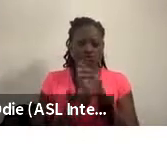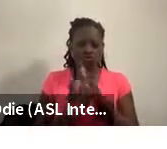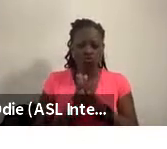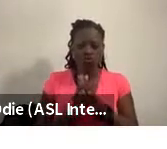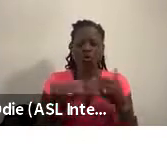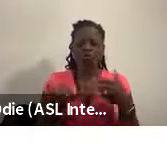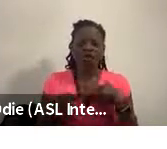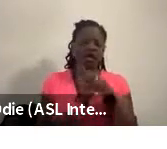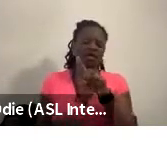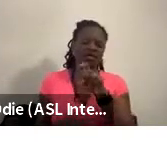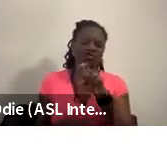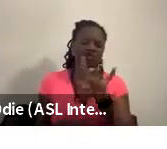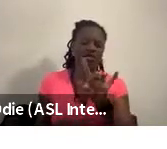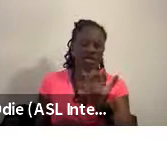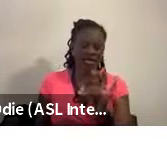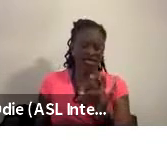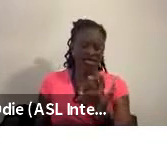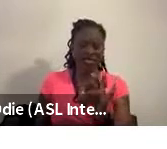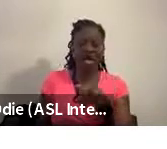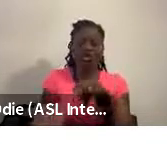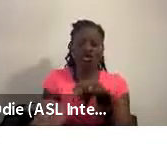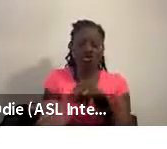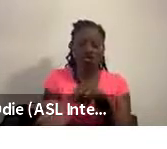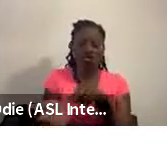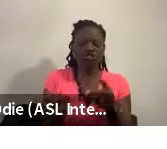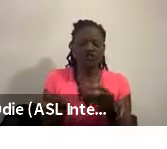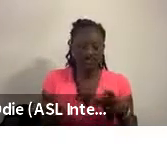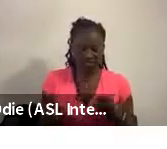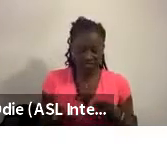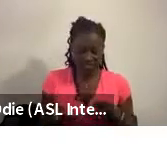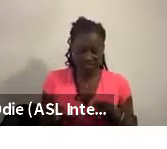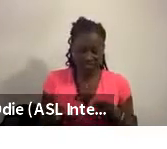eighty nine still nursing facilities and our staff were invited to participate.